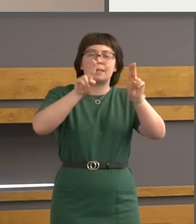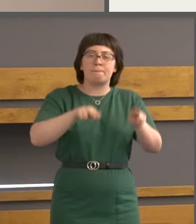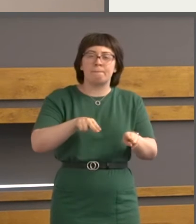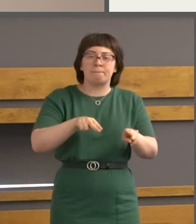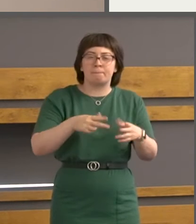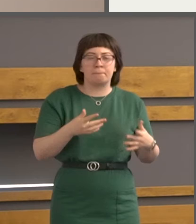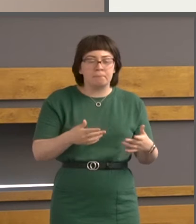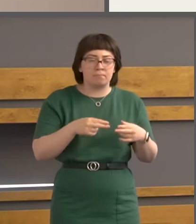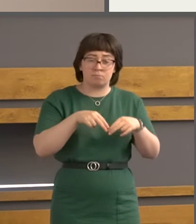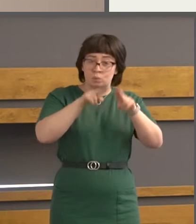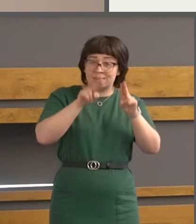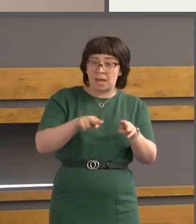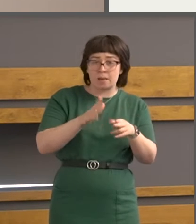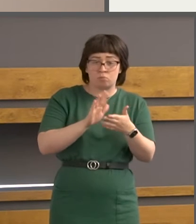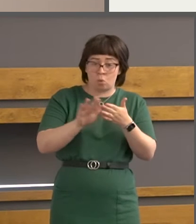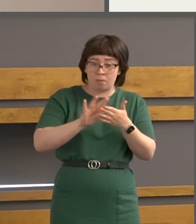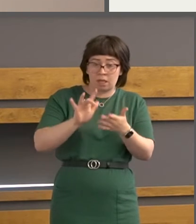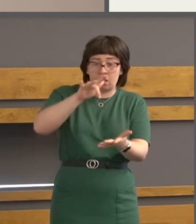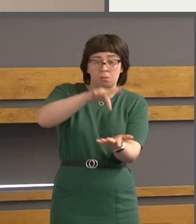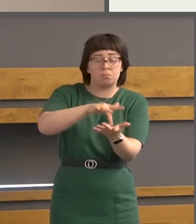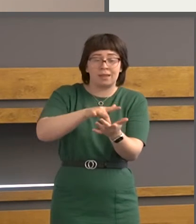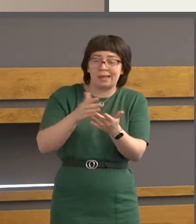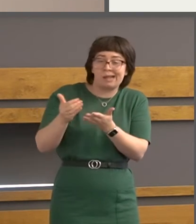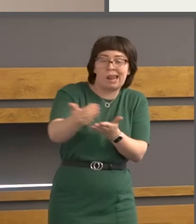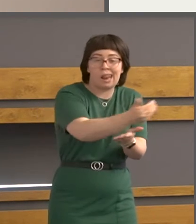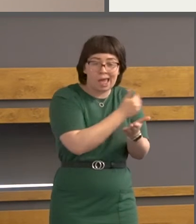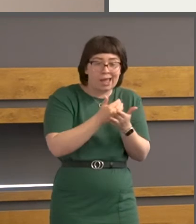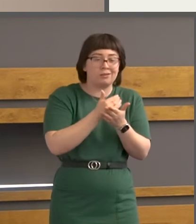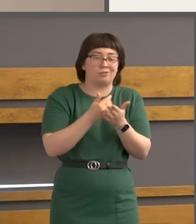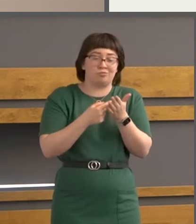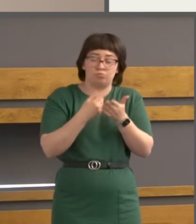So museums are institutions that collect, organize, describe, and explain.